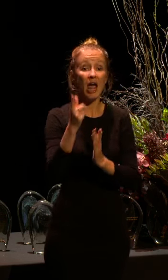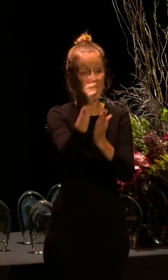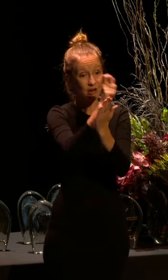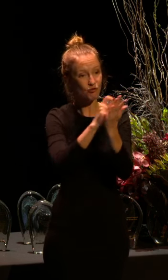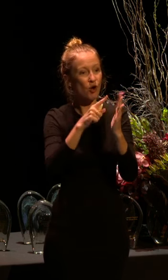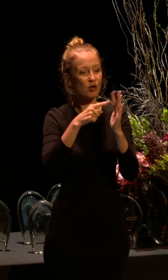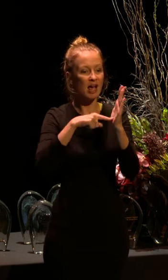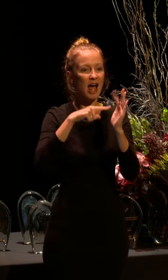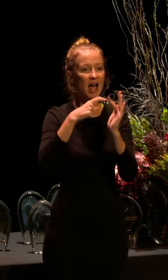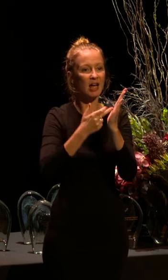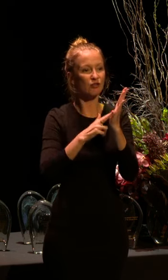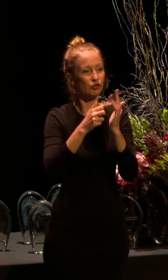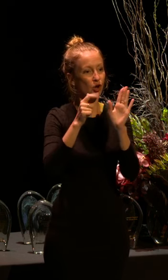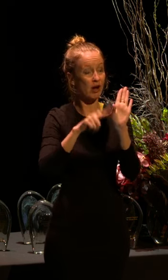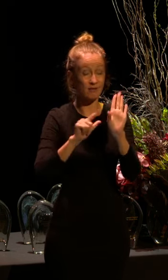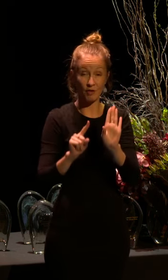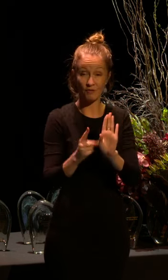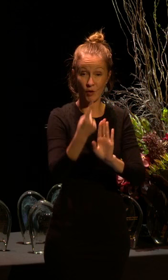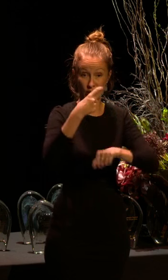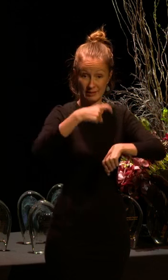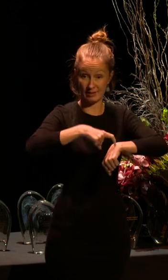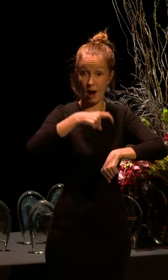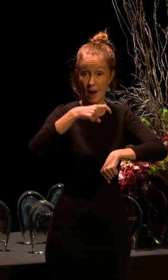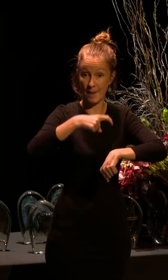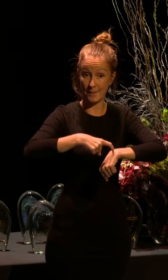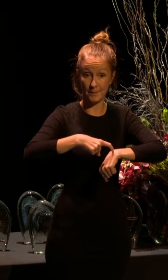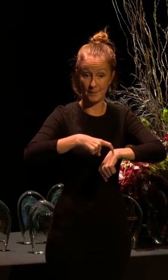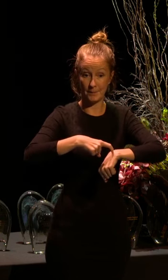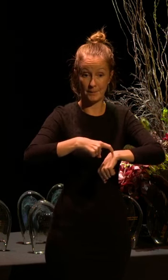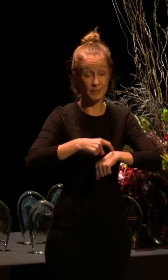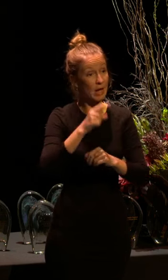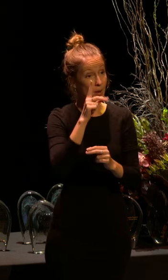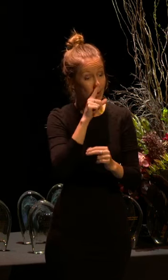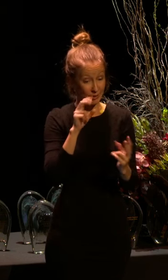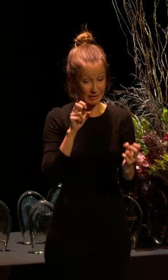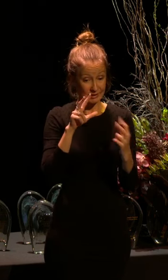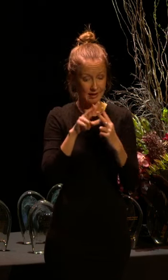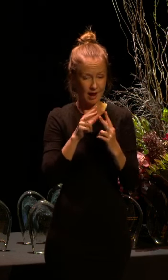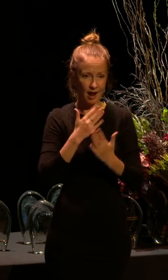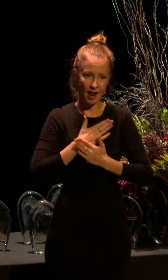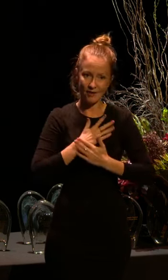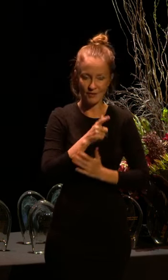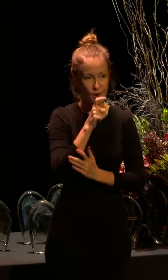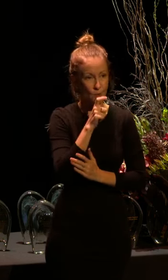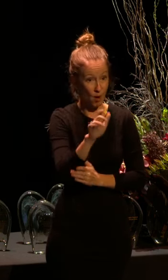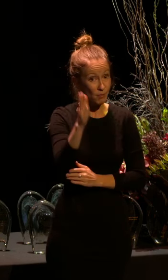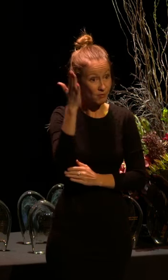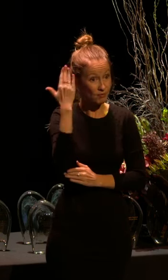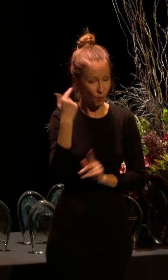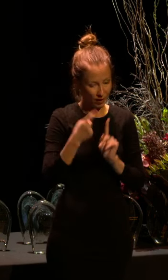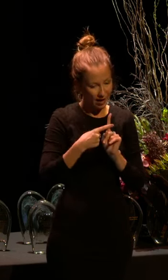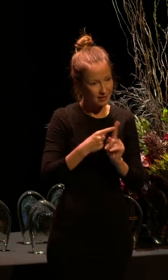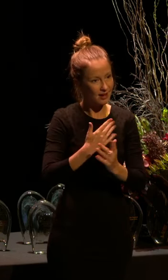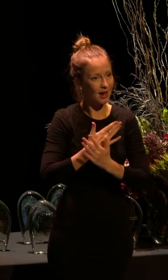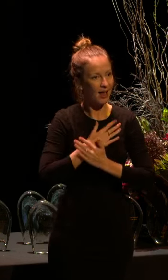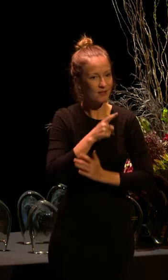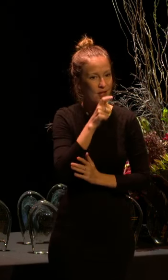This one word captivated the people of Sydney then, as it does now. Stace died in 1967,